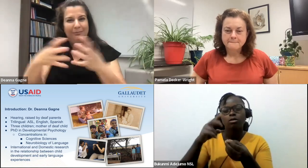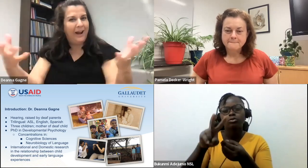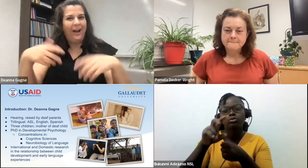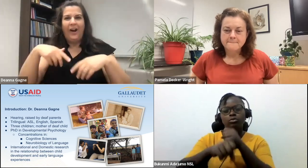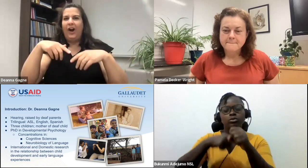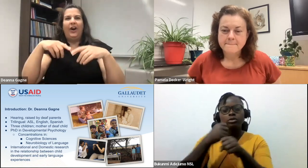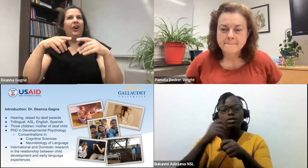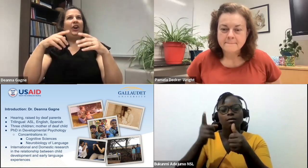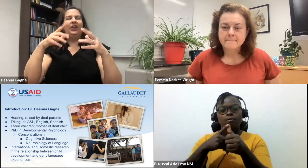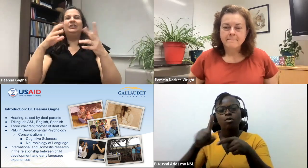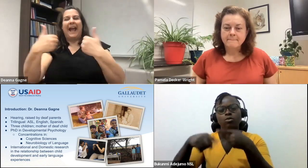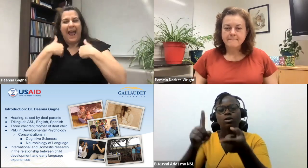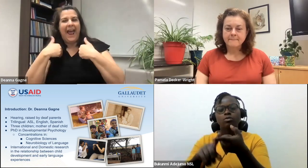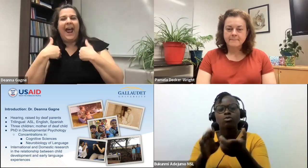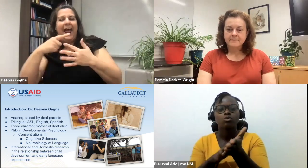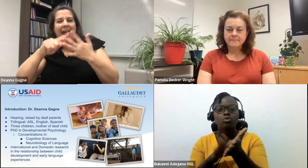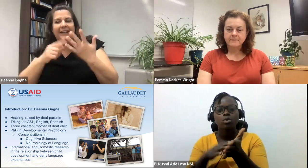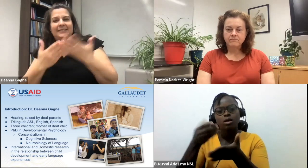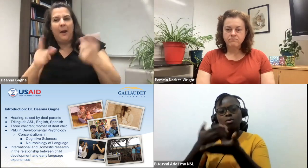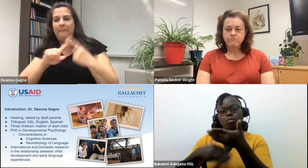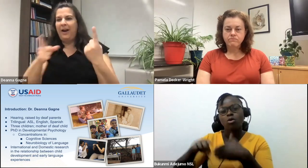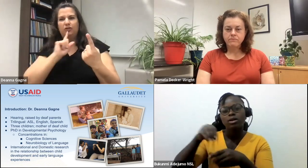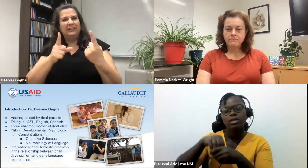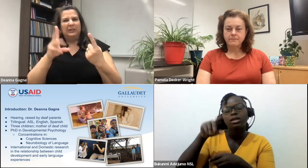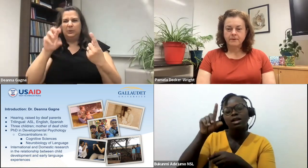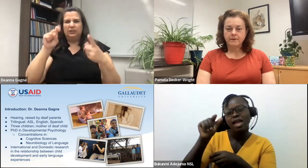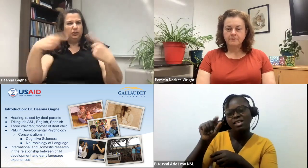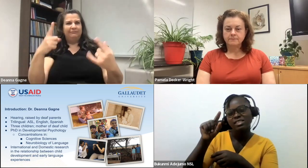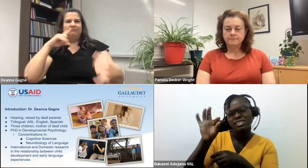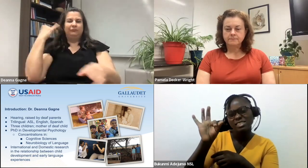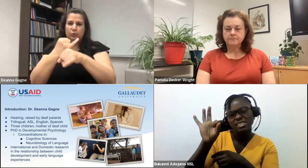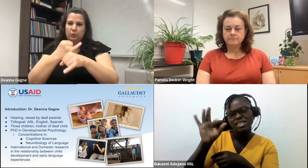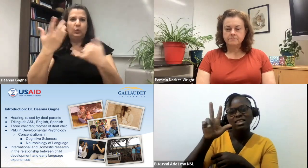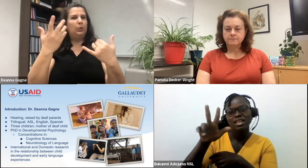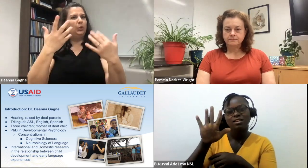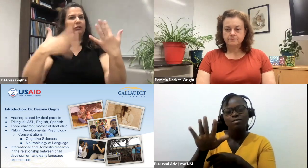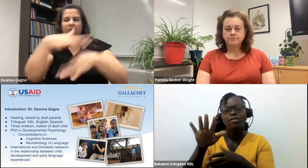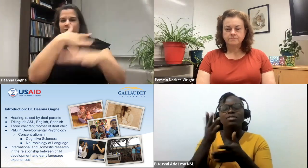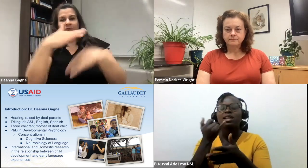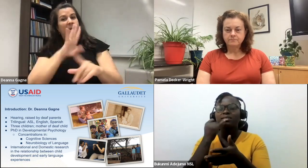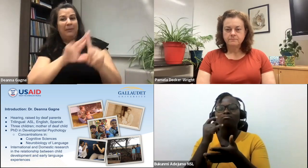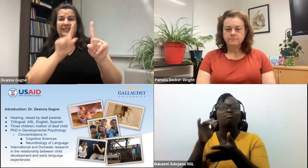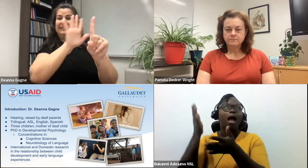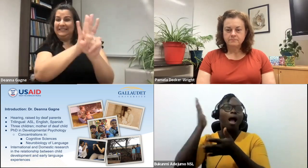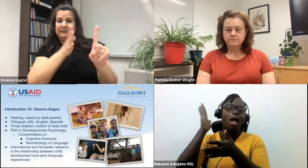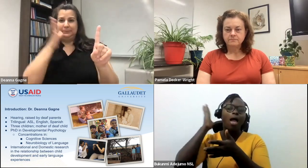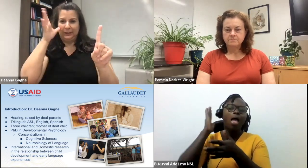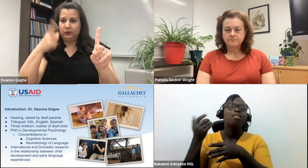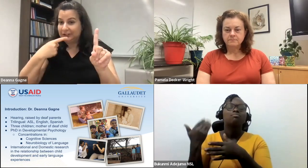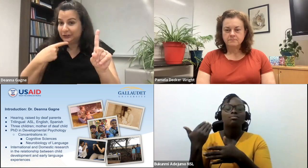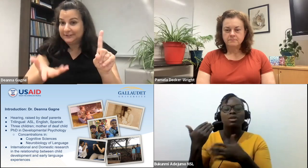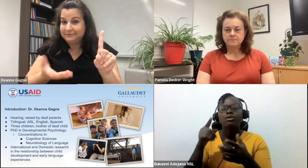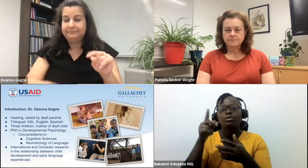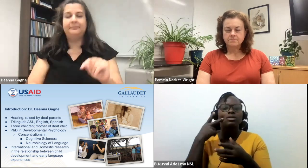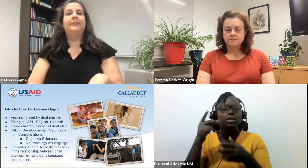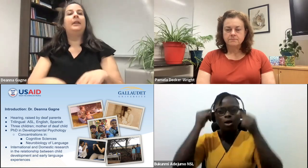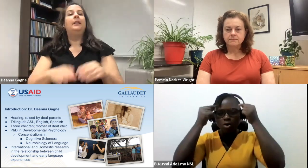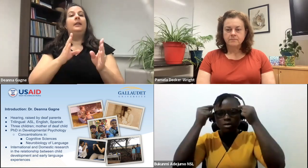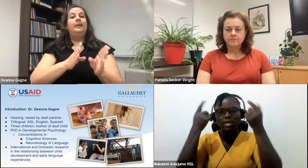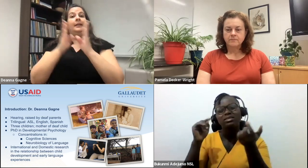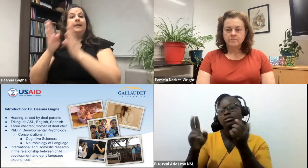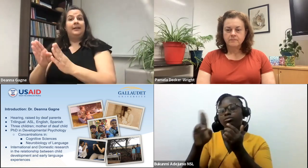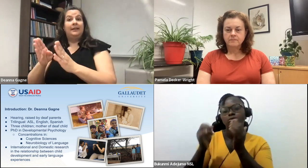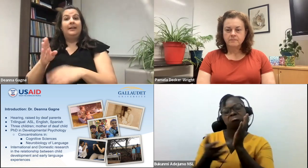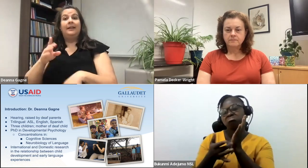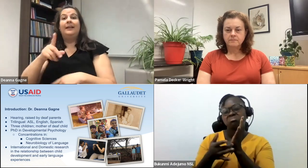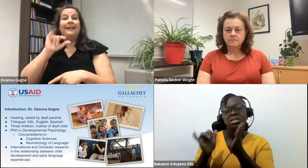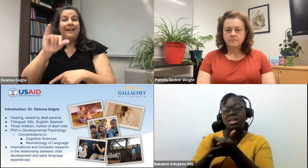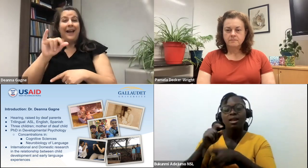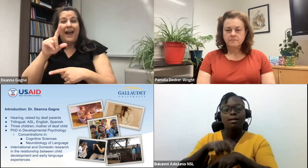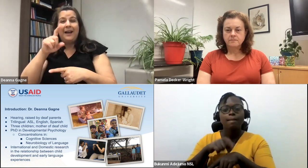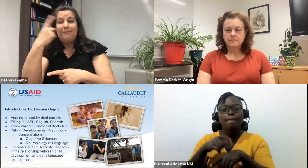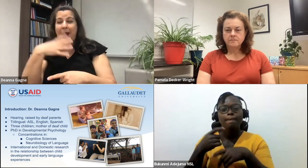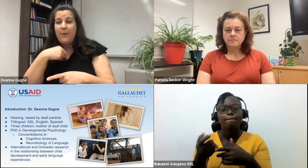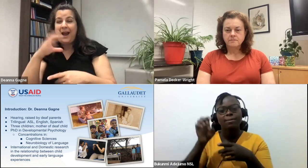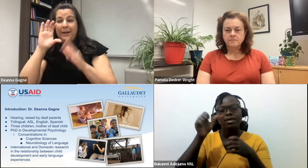If you can consider the state of technology in that day things were very different. He had access to some of those things, but he really benefit from that rich experience in the school put it up because his parents were hearing.